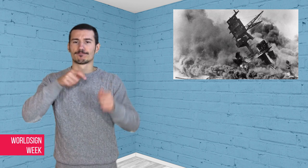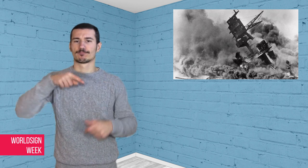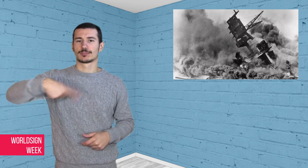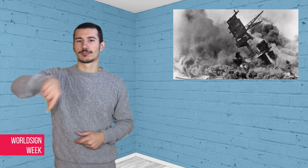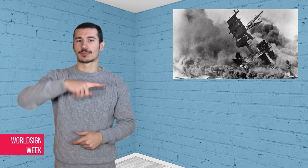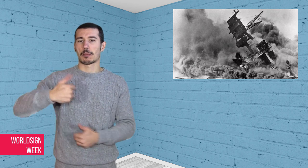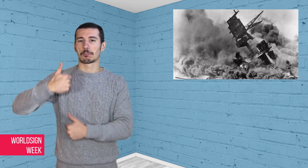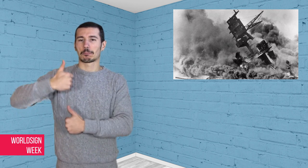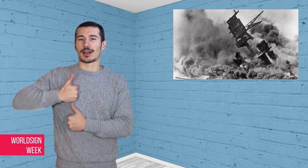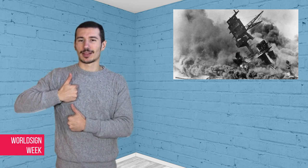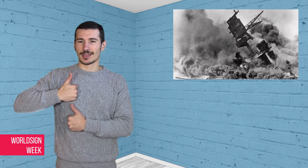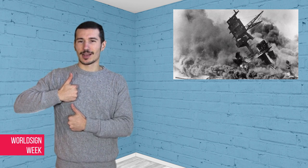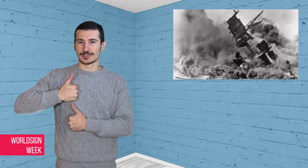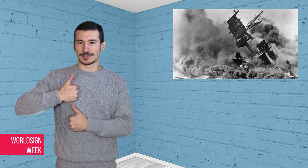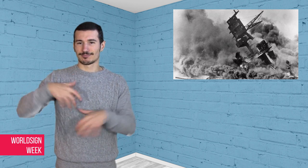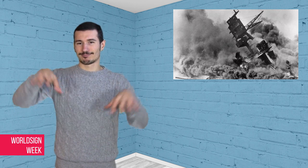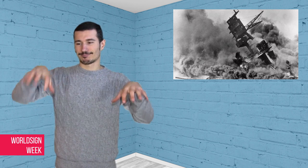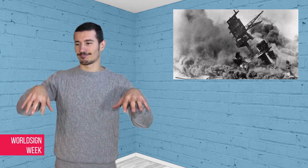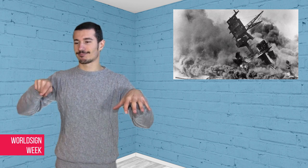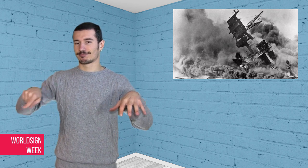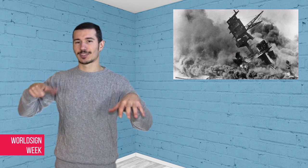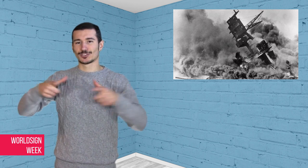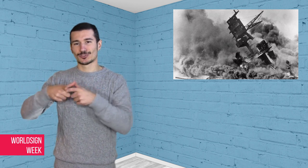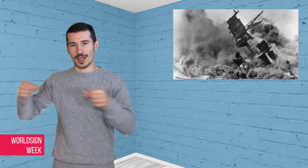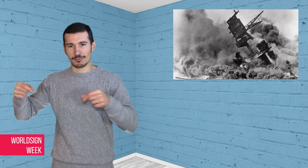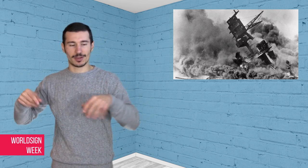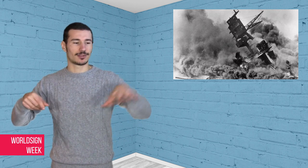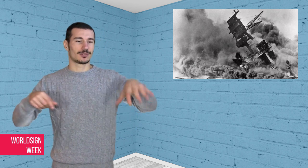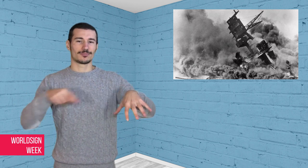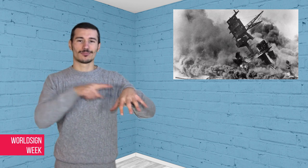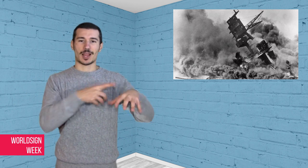It would be the first time ever a sitting